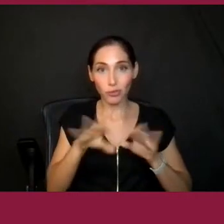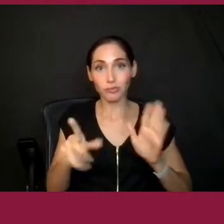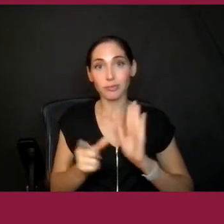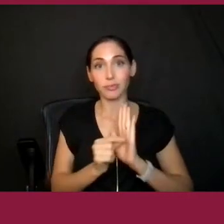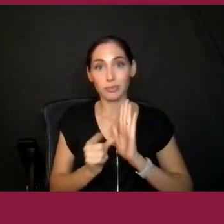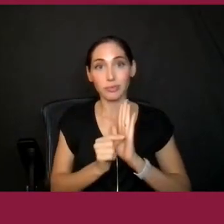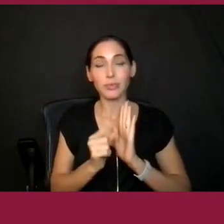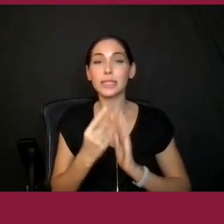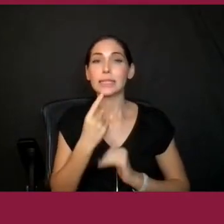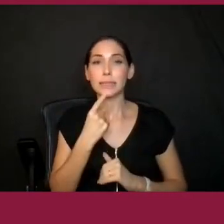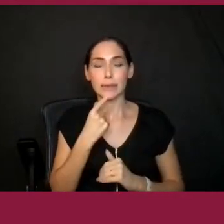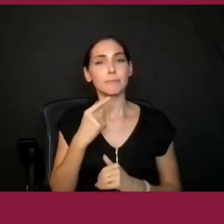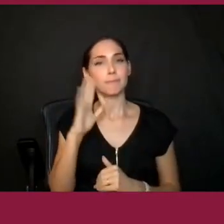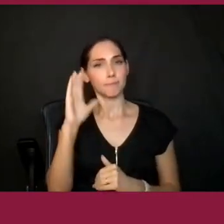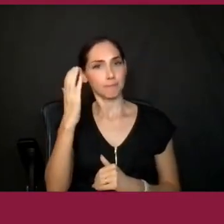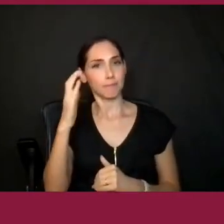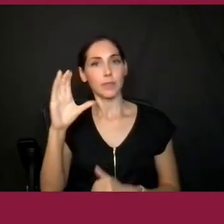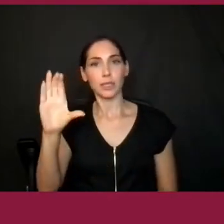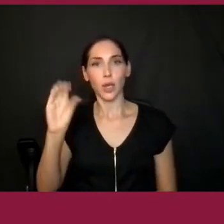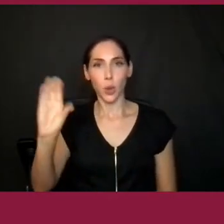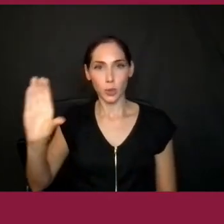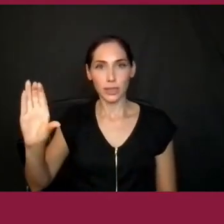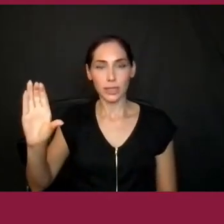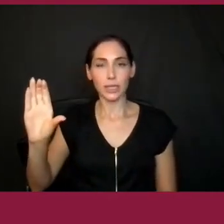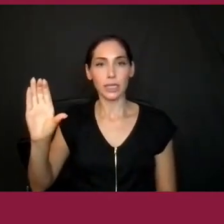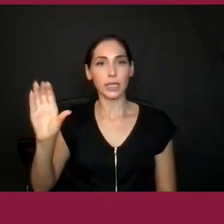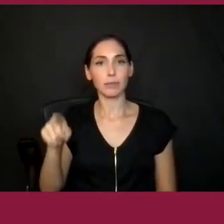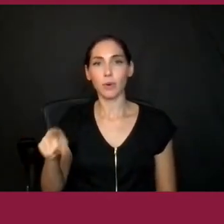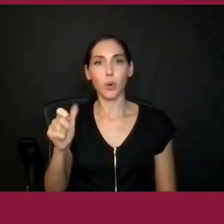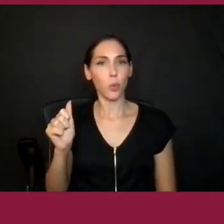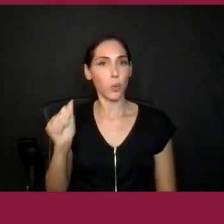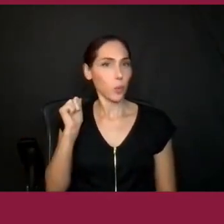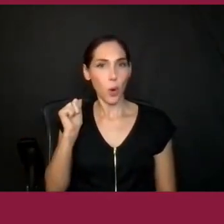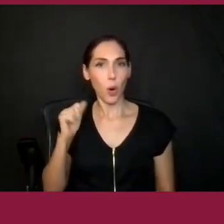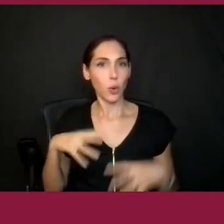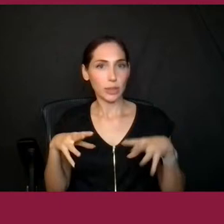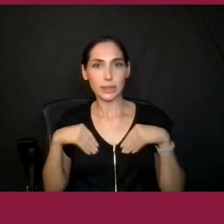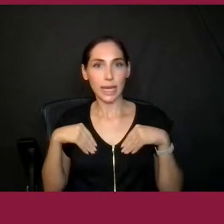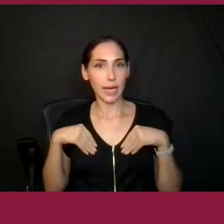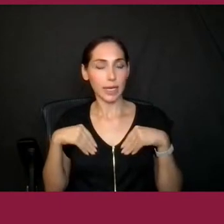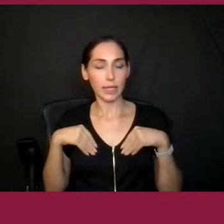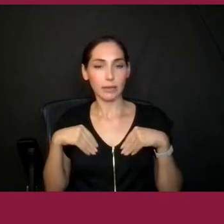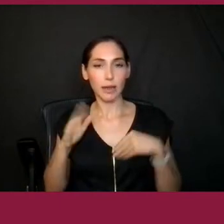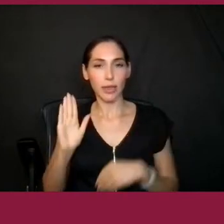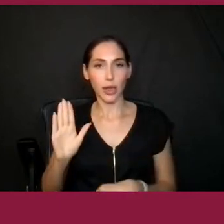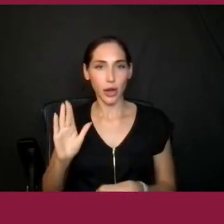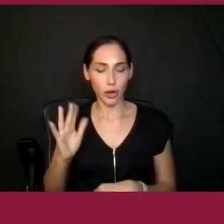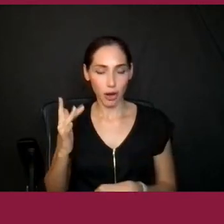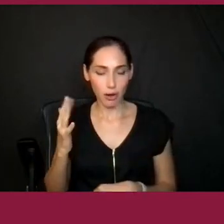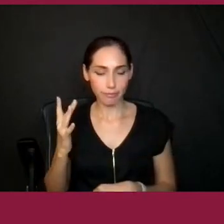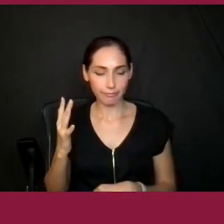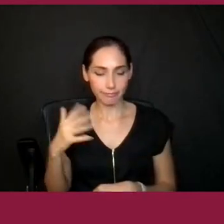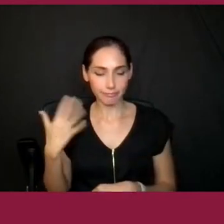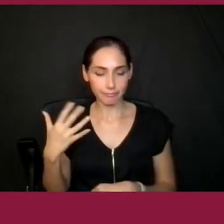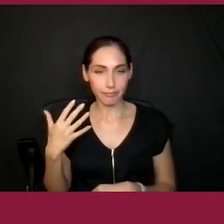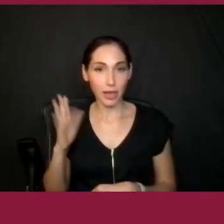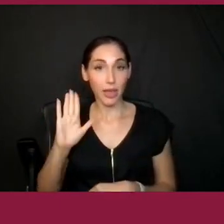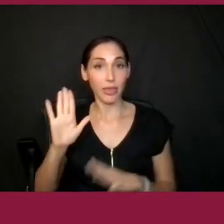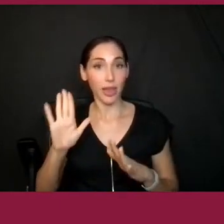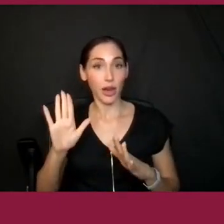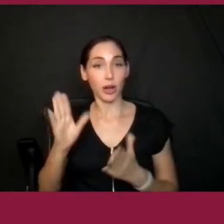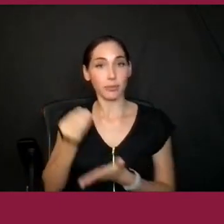looks like College of the Canyons is not going to take their award, so it opens